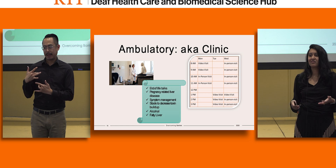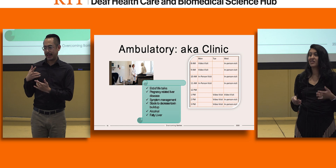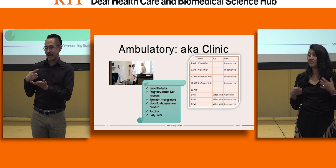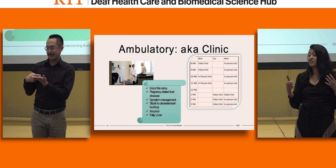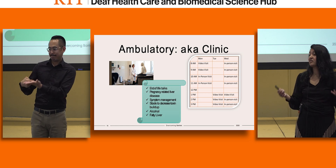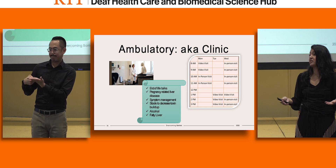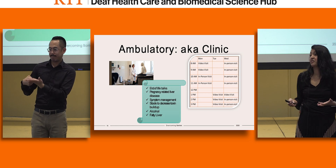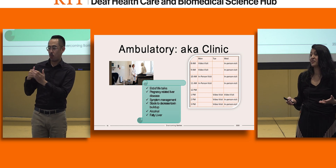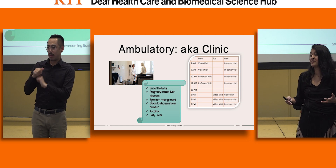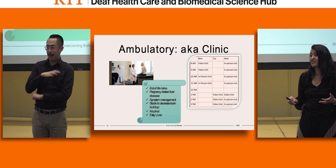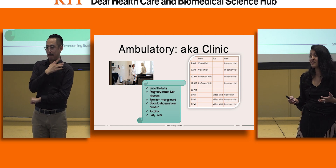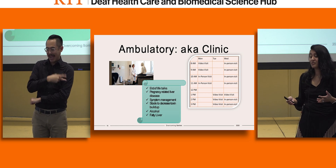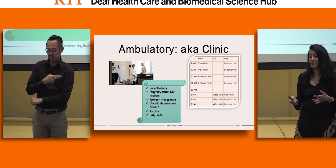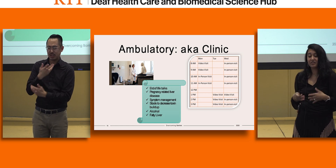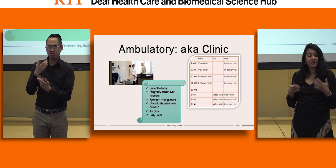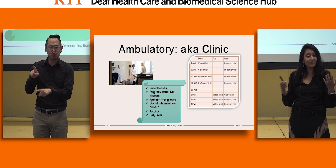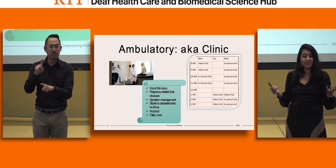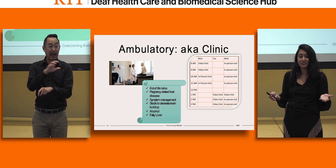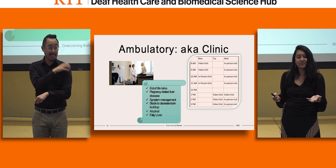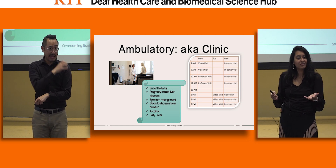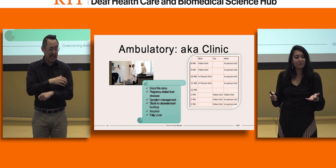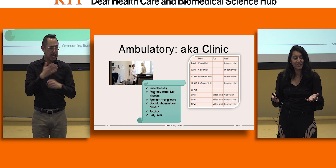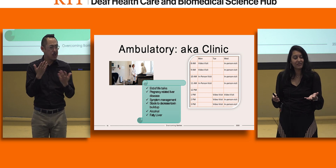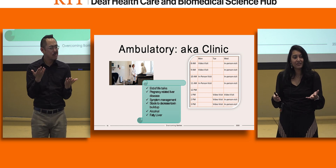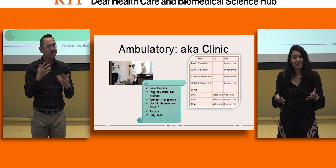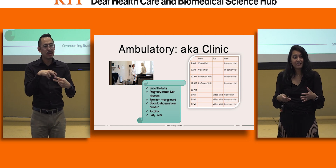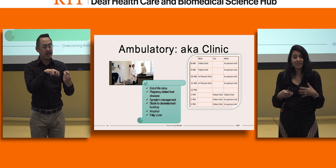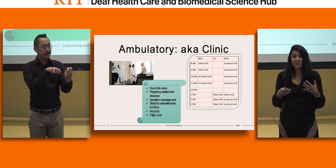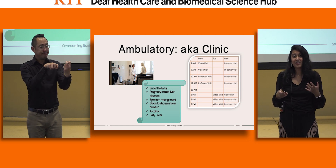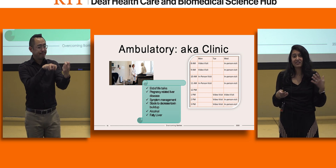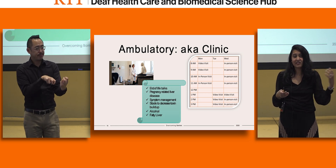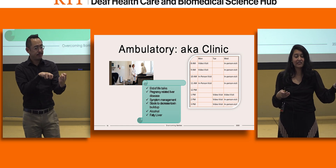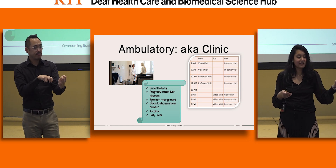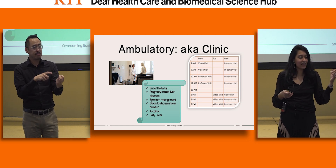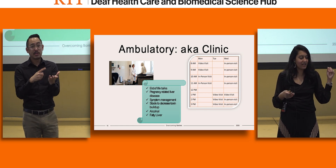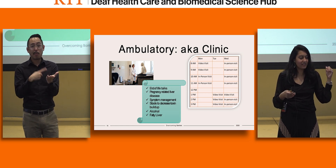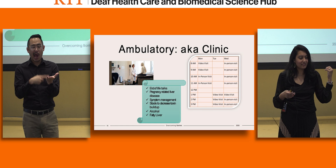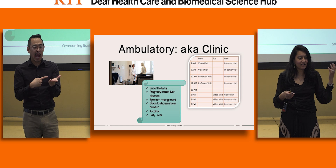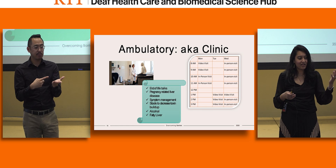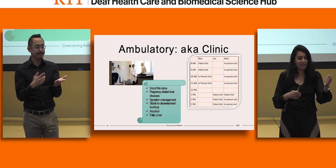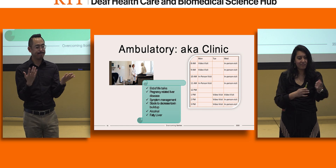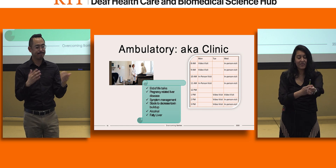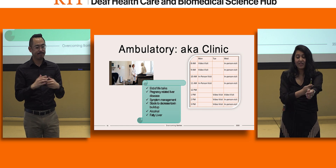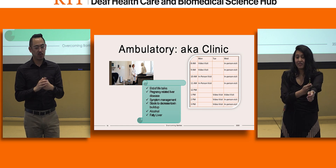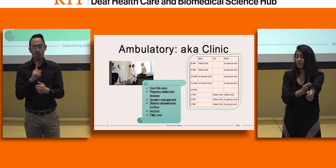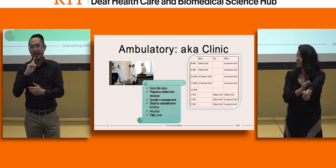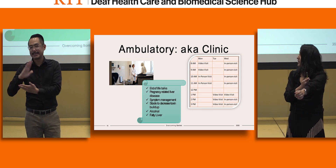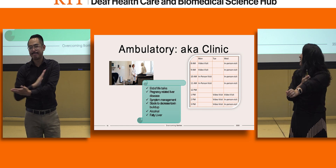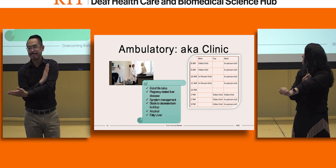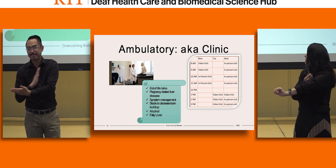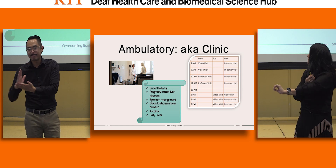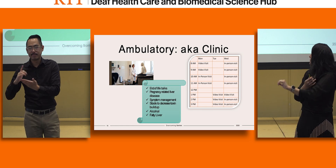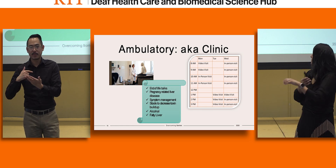in clinic visits? So, the clinic visits can be something as little as, you know, we're having conversations